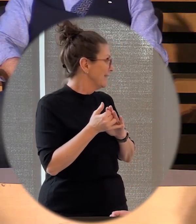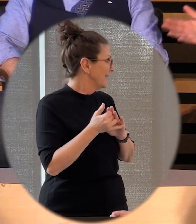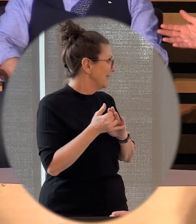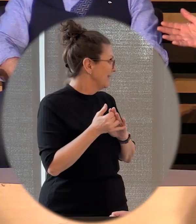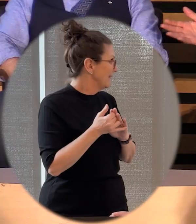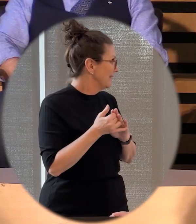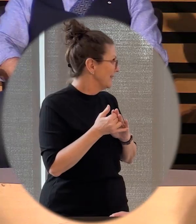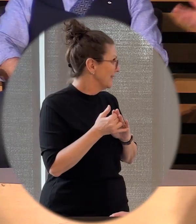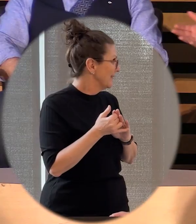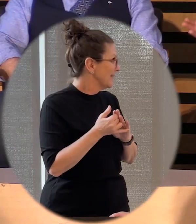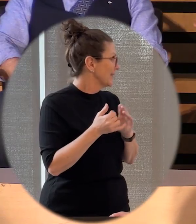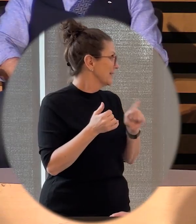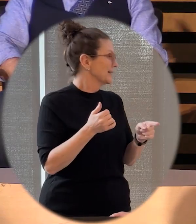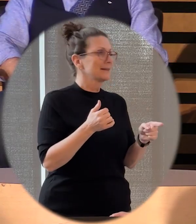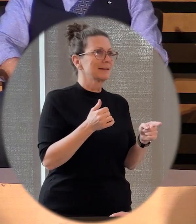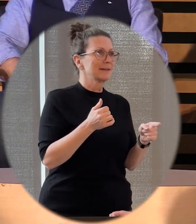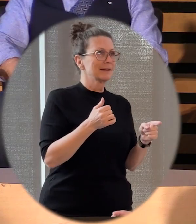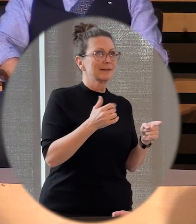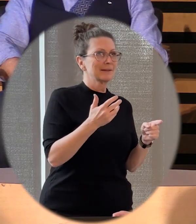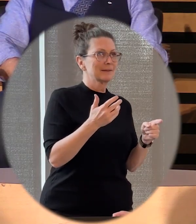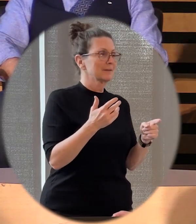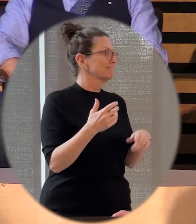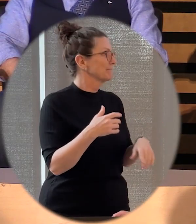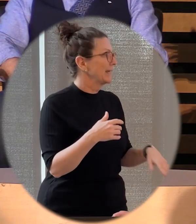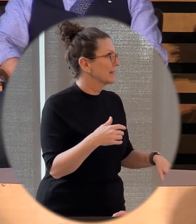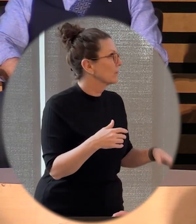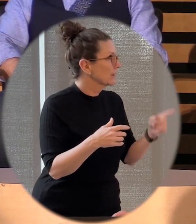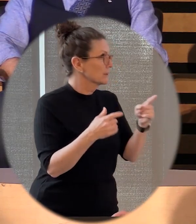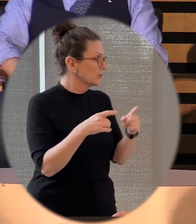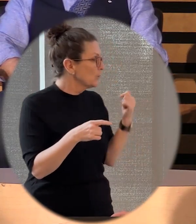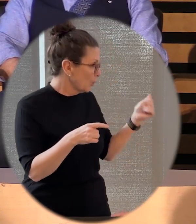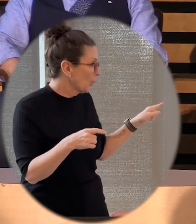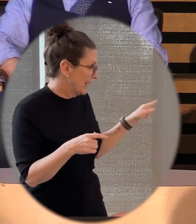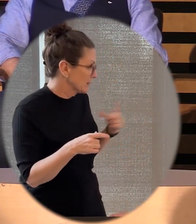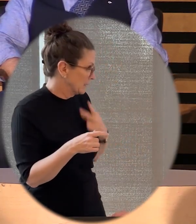with important people such as the stage here, that somehow I have some influence and I have none. Um,